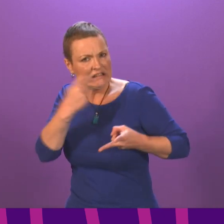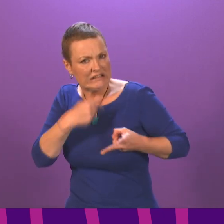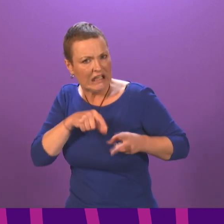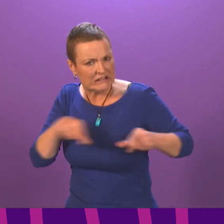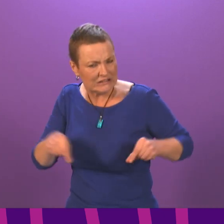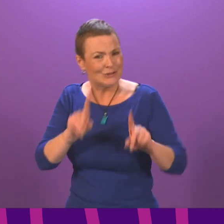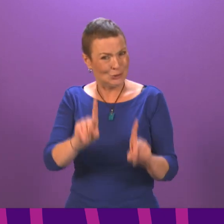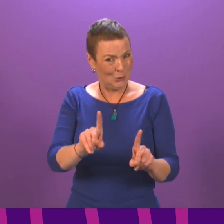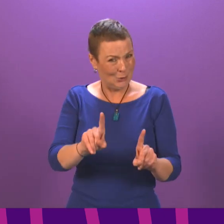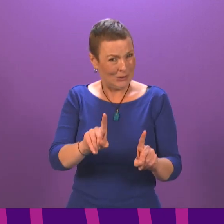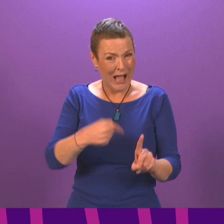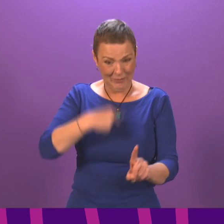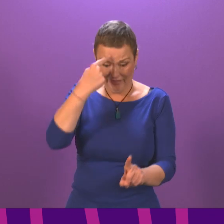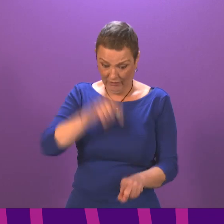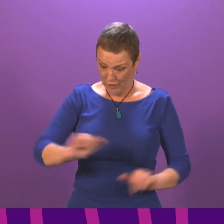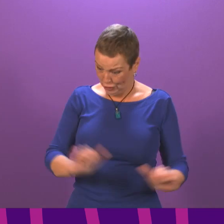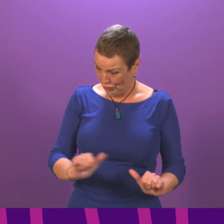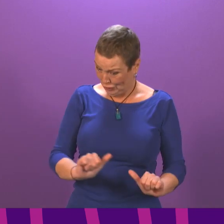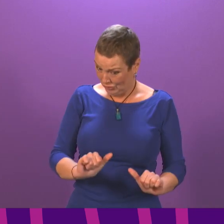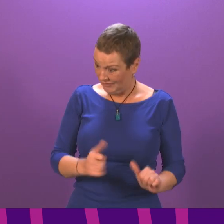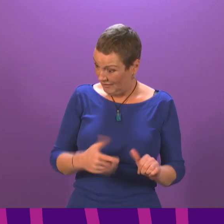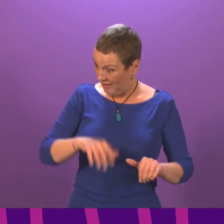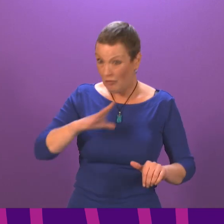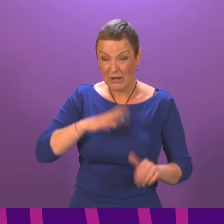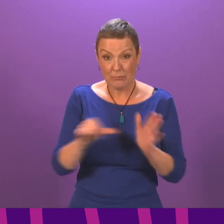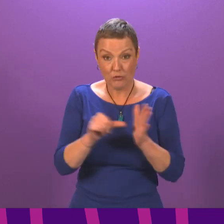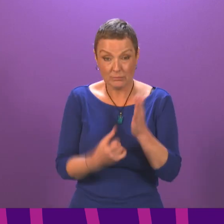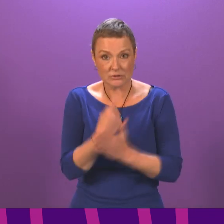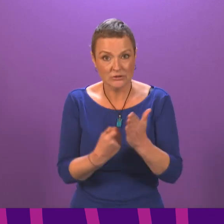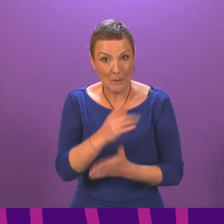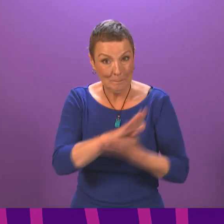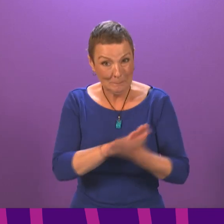term, we can ill afford such issues with testing at the end of term. Does she have confidence